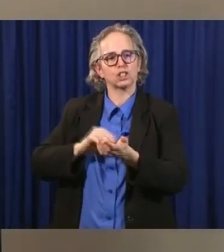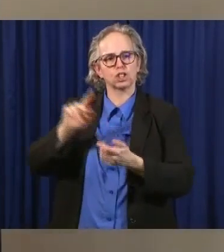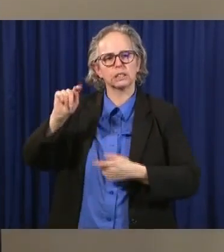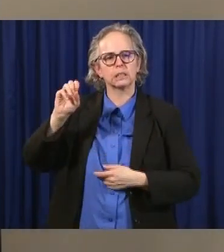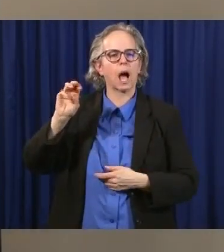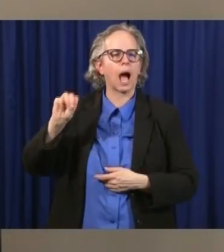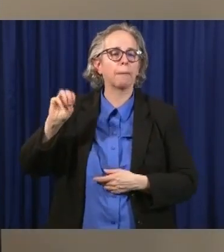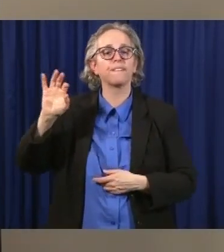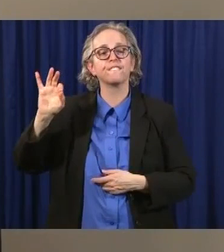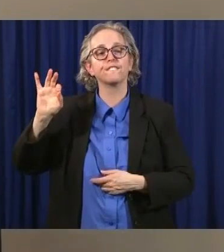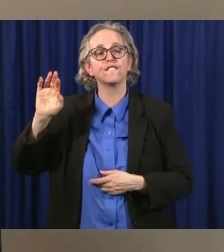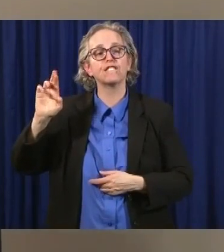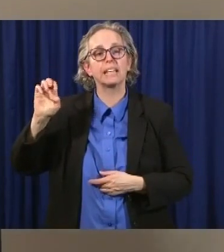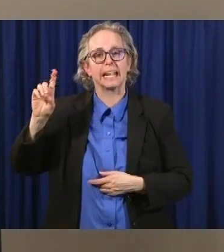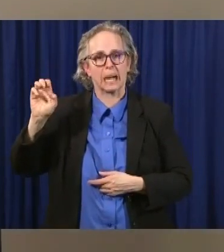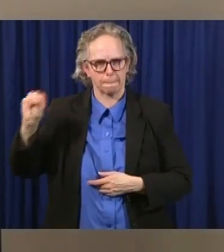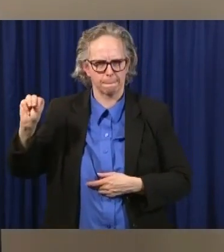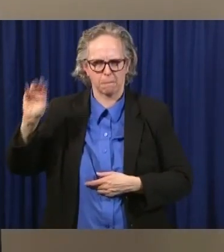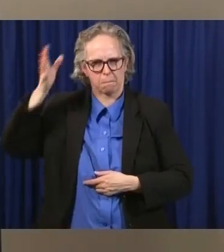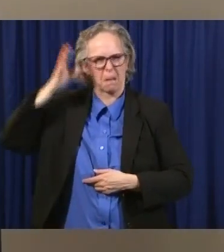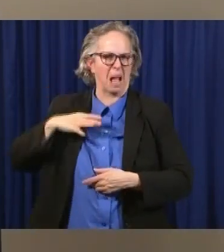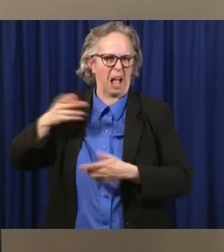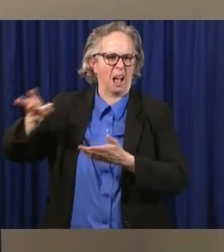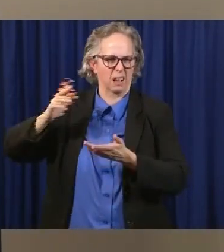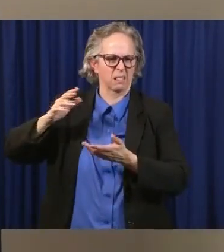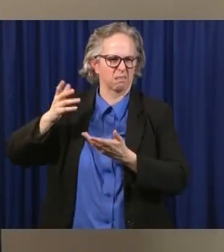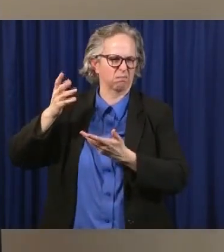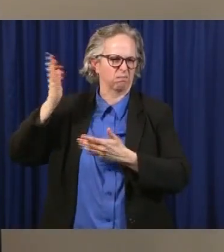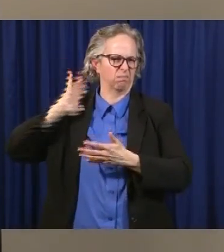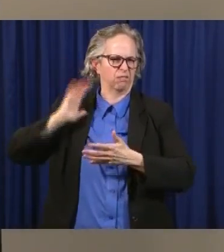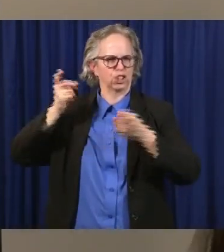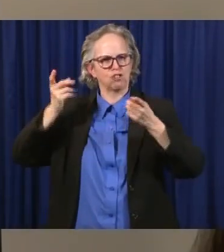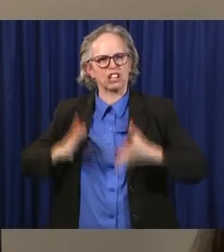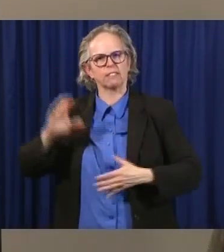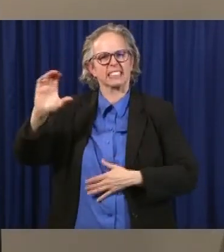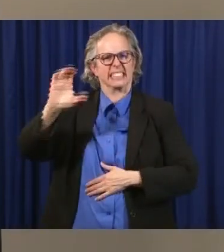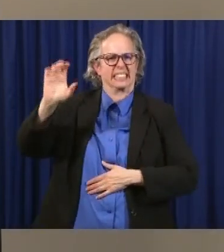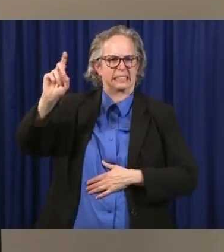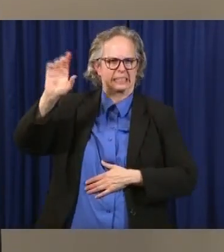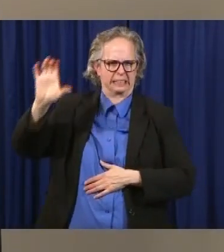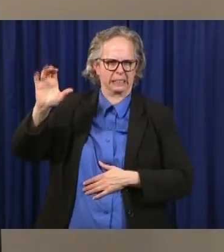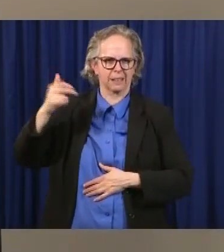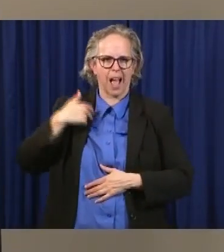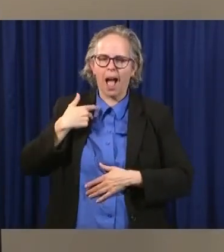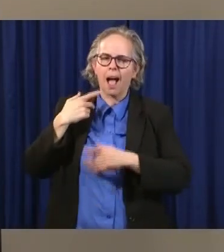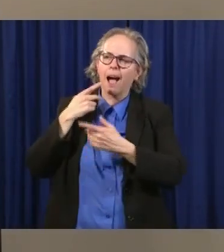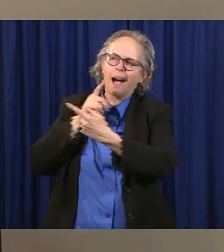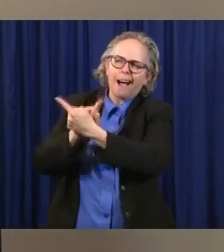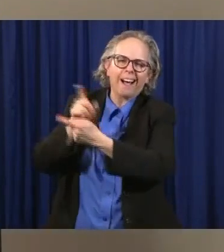IDENTIFY CASES, AND THIS COMES FROM DR. TOM FRIEDEN'S GROUP E WAS THE PAST HEAD OF THE CDC FOR MANY YEARS.